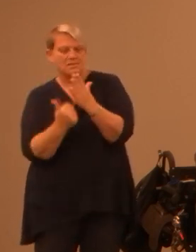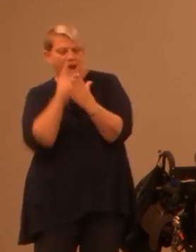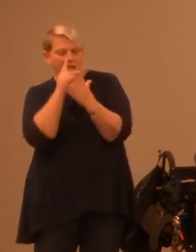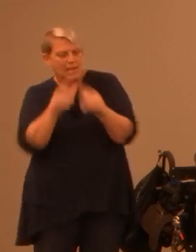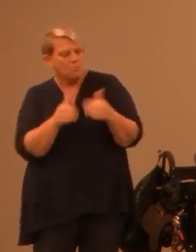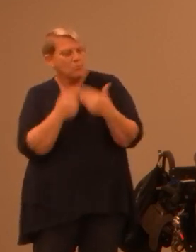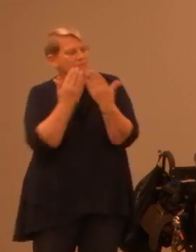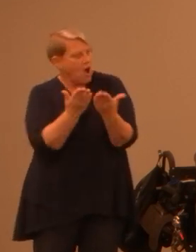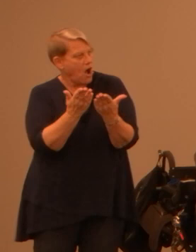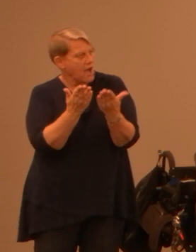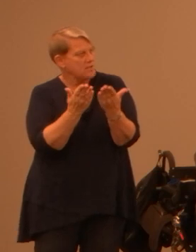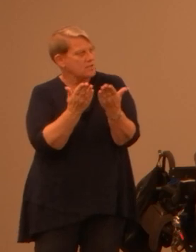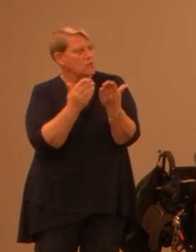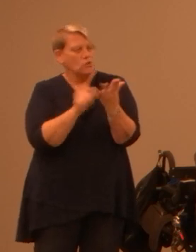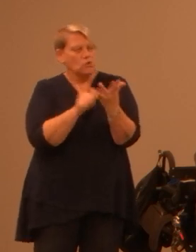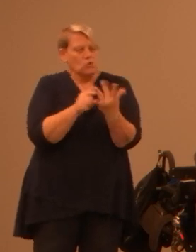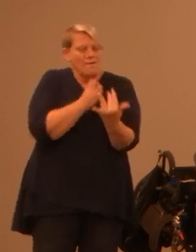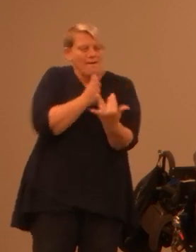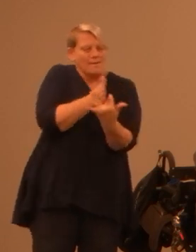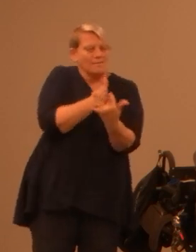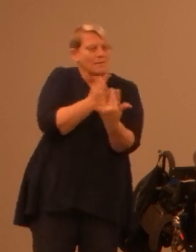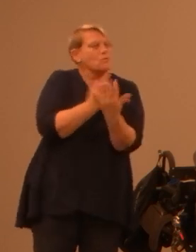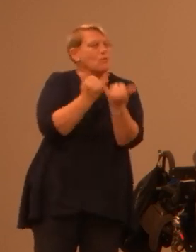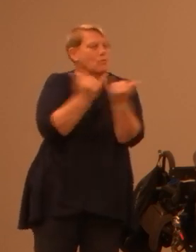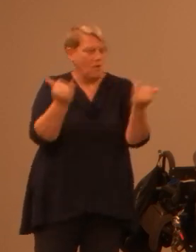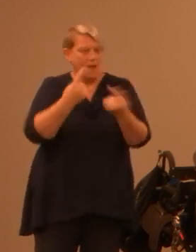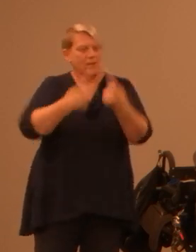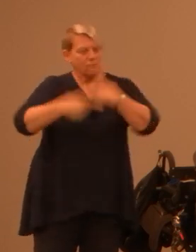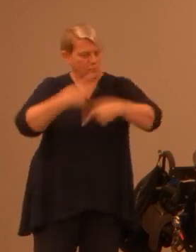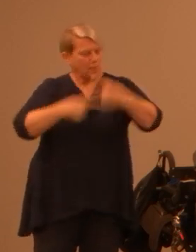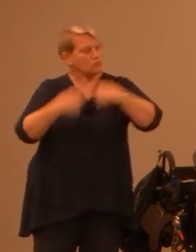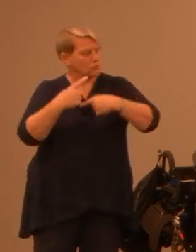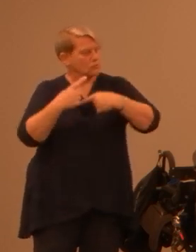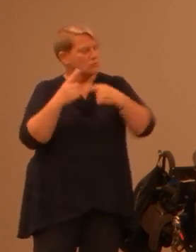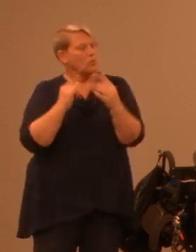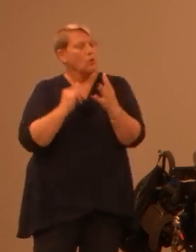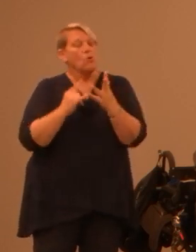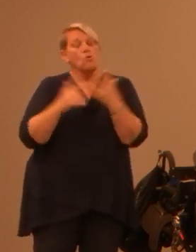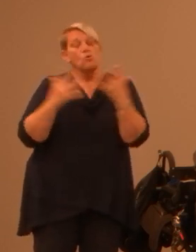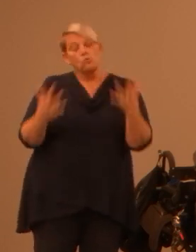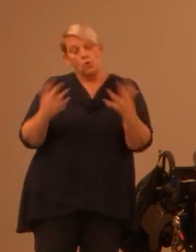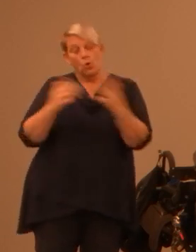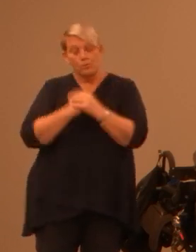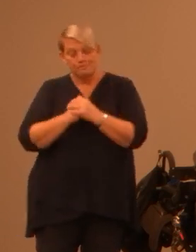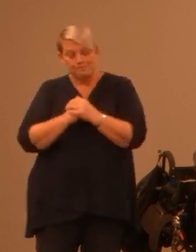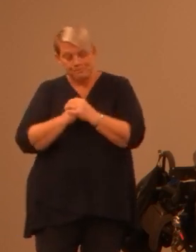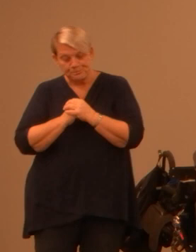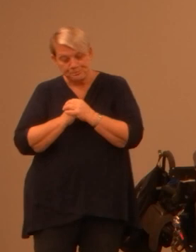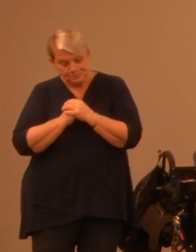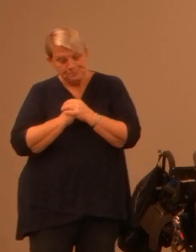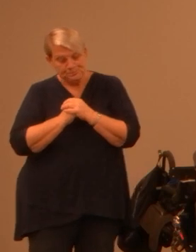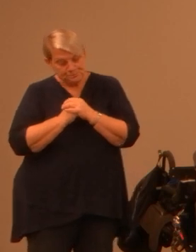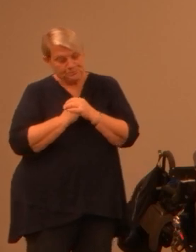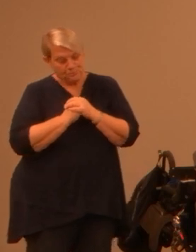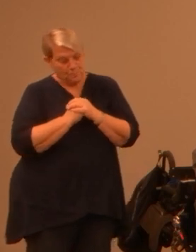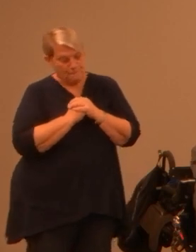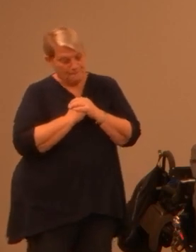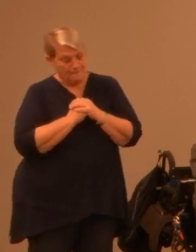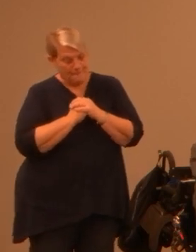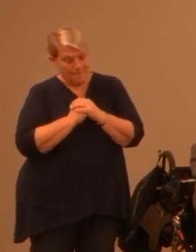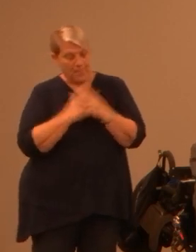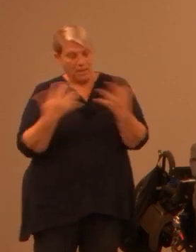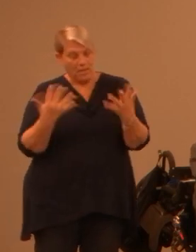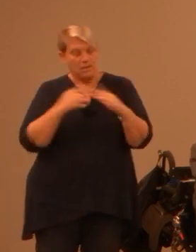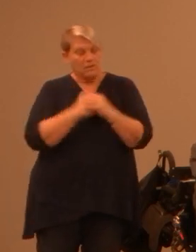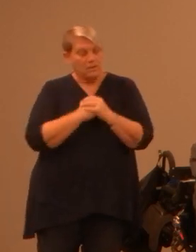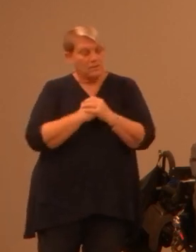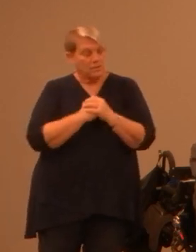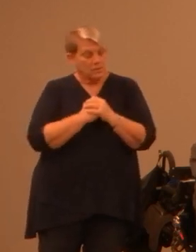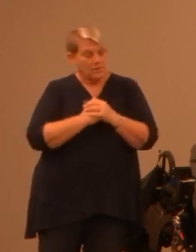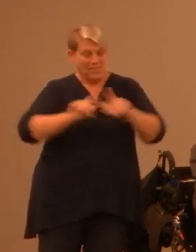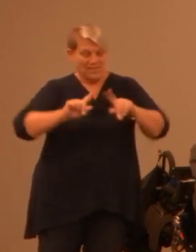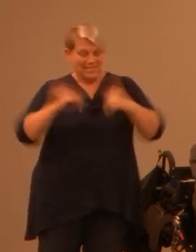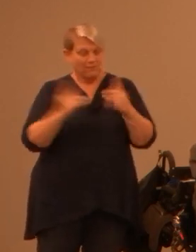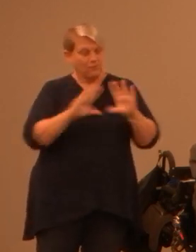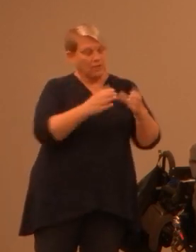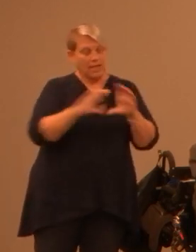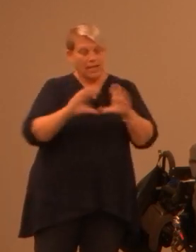online information as well, so yeah. The different categories or the different